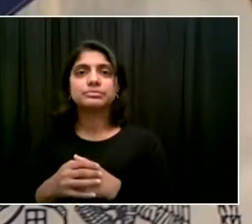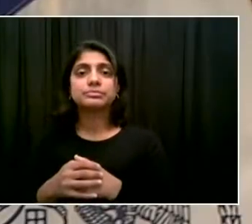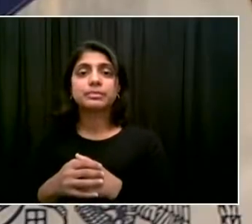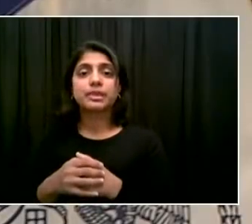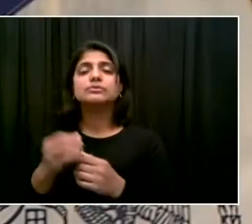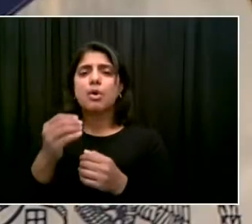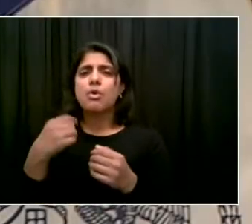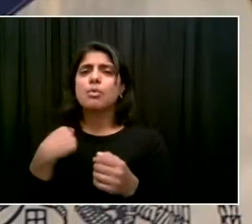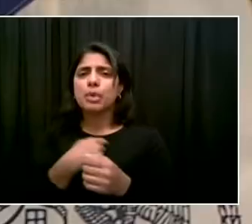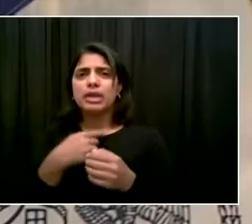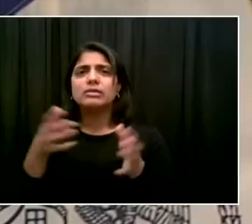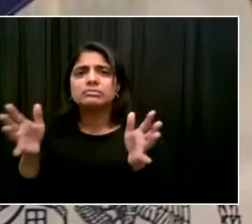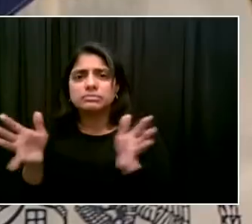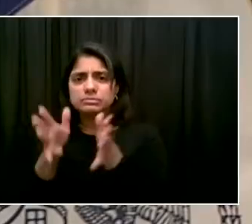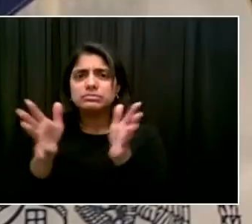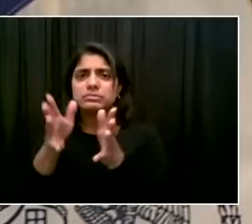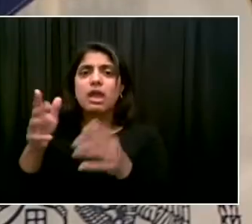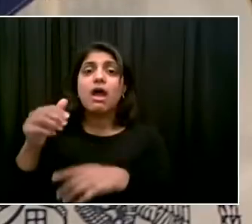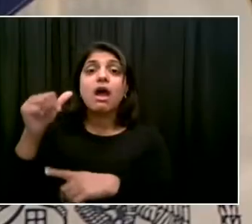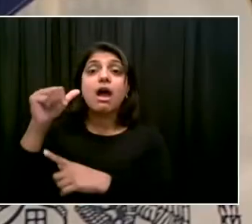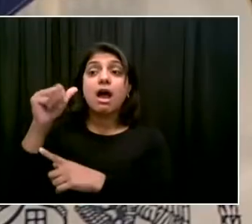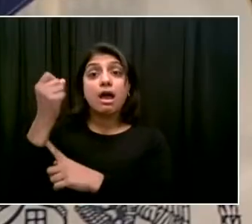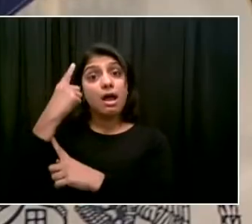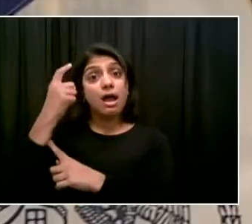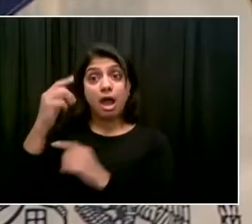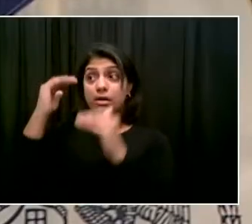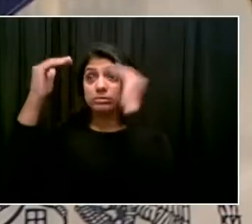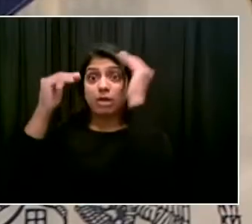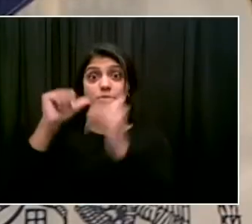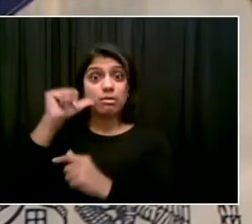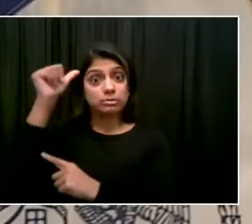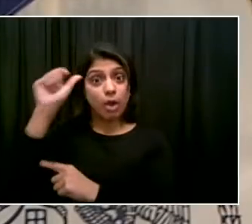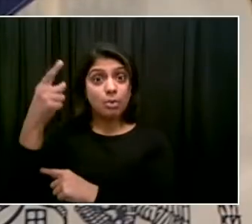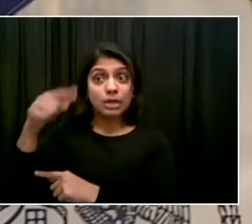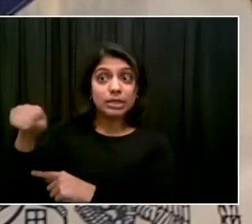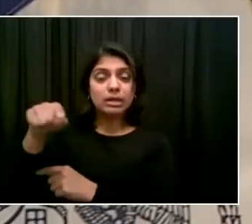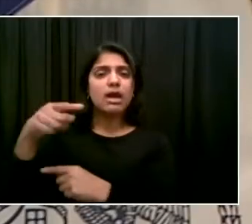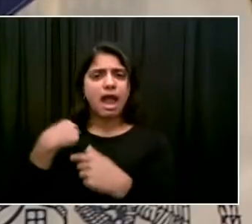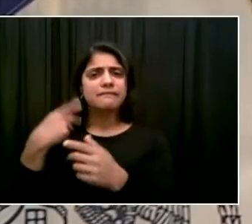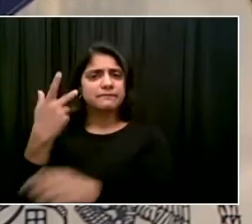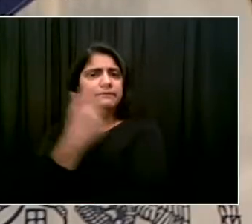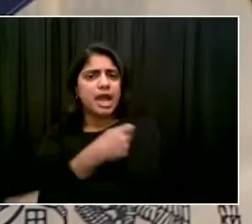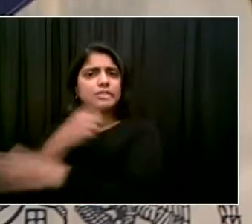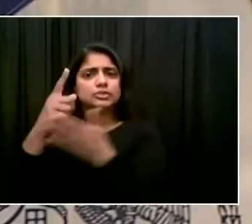QUESTION GETTING ALICCMATED A PREPARING, OF COURSE THEY HAVE TO APPLY IT TO FIVE AND 11 YEARS OLD. RIGHT NOW, I WILL GIVE YOU